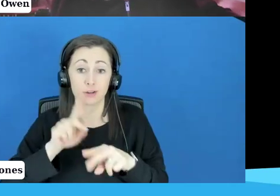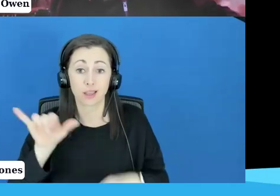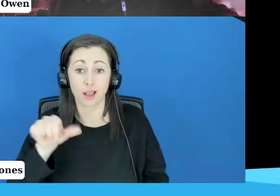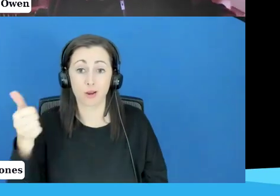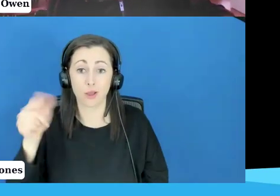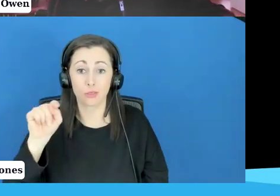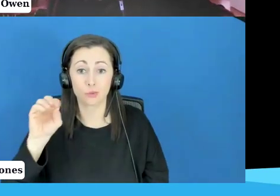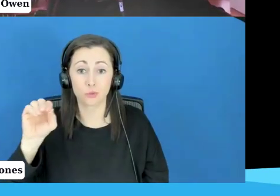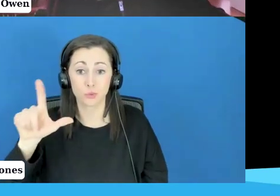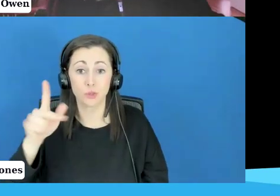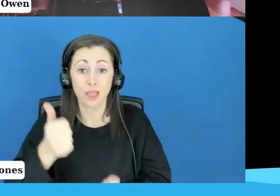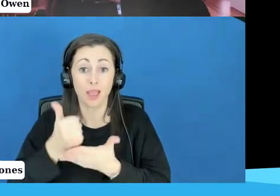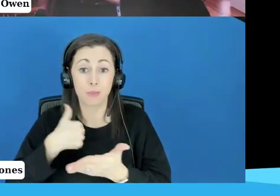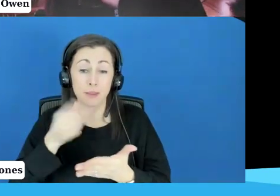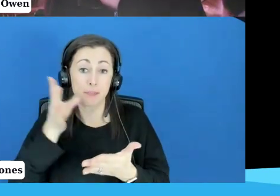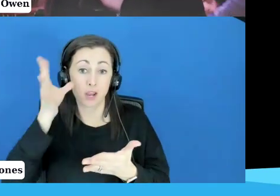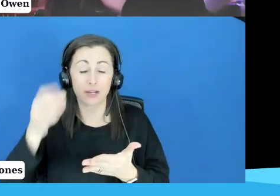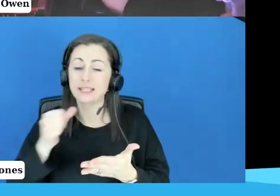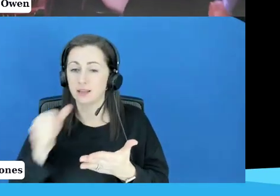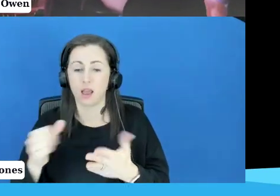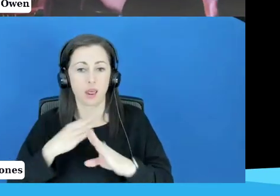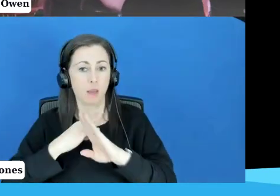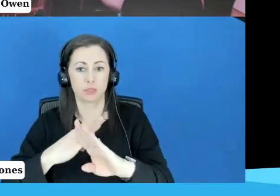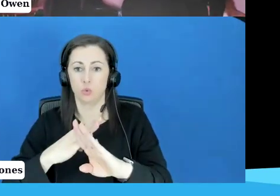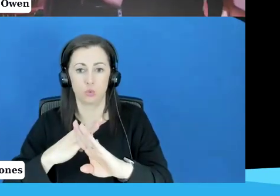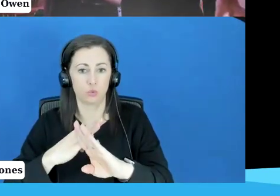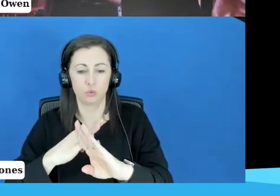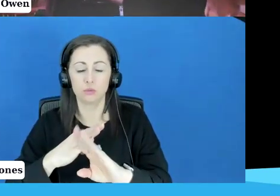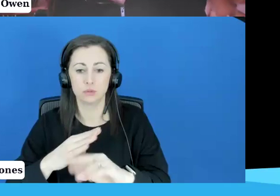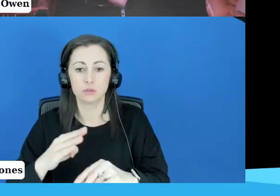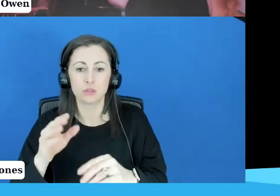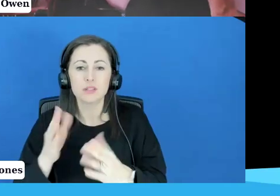as opposed to it being like an obstacle, as some people may view it like.